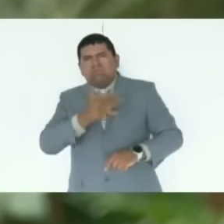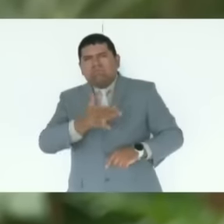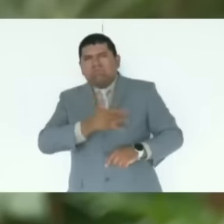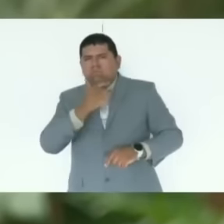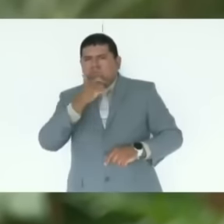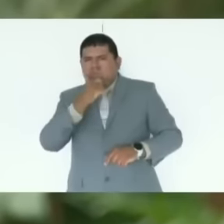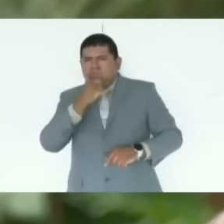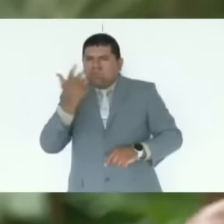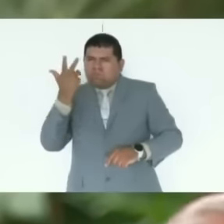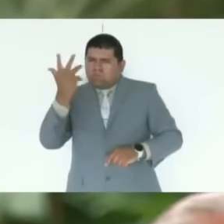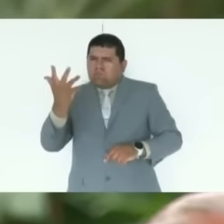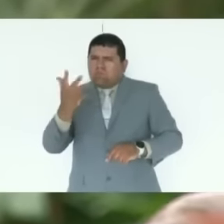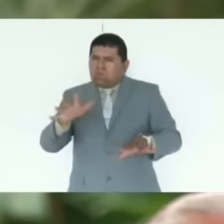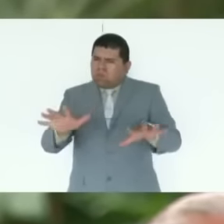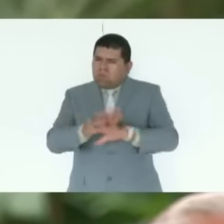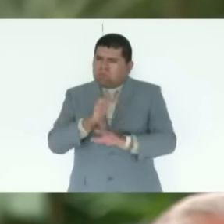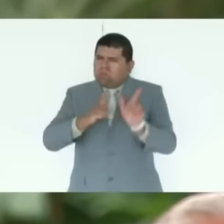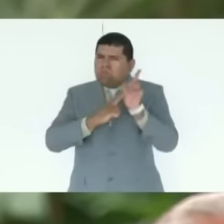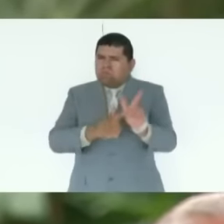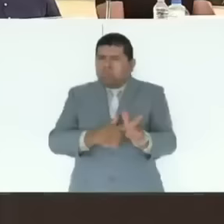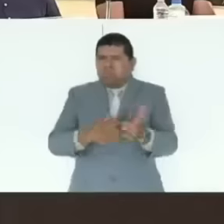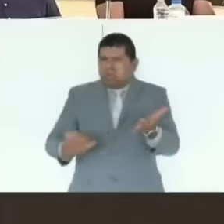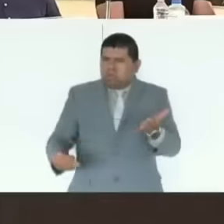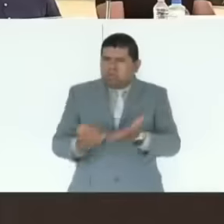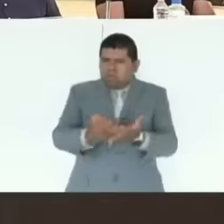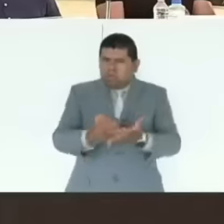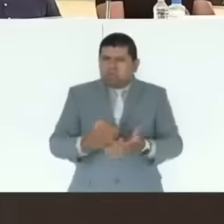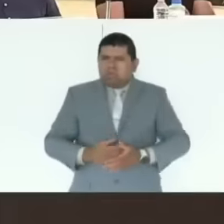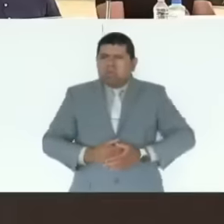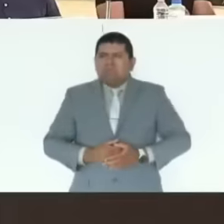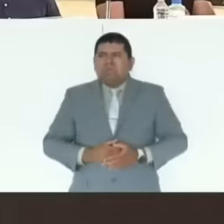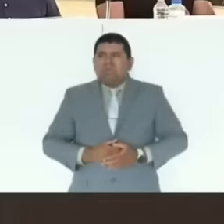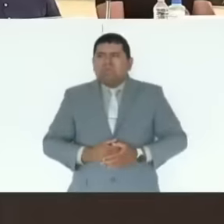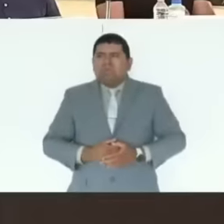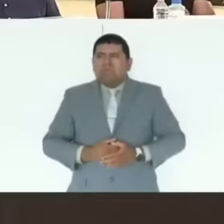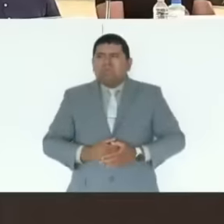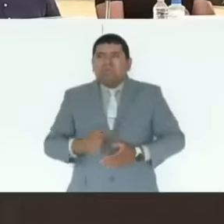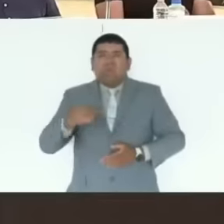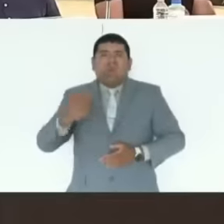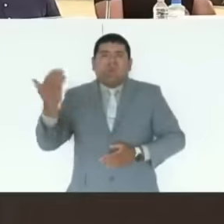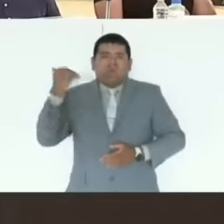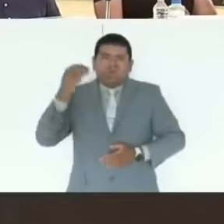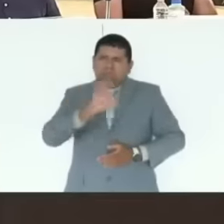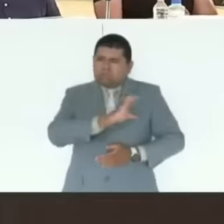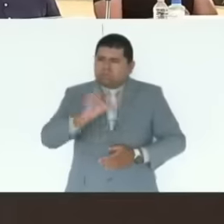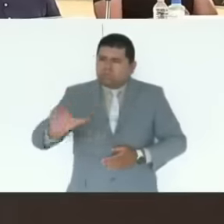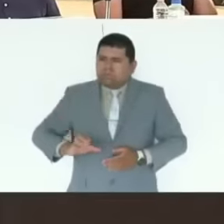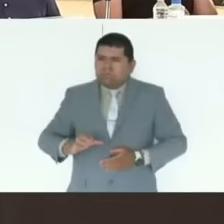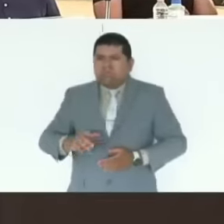continue the transformation and since I came into the campaign I said, What does it mean to continue